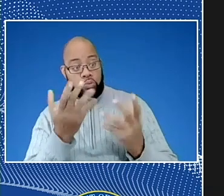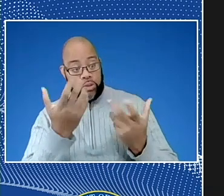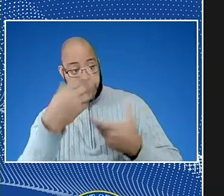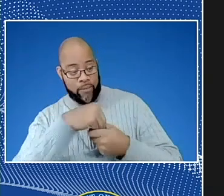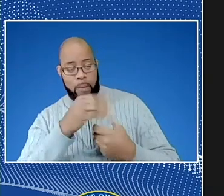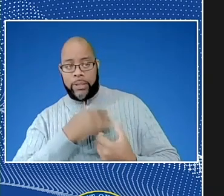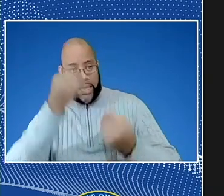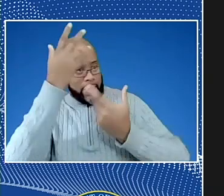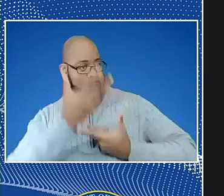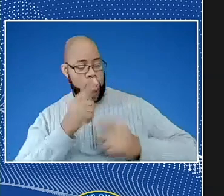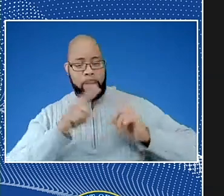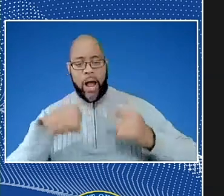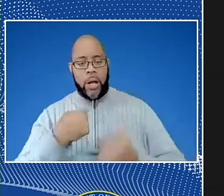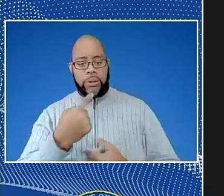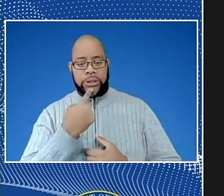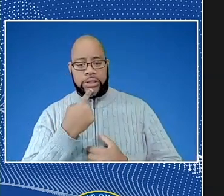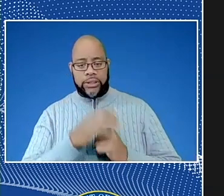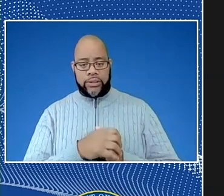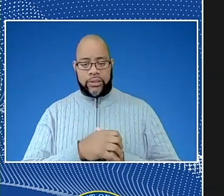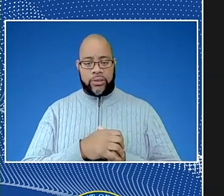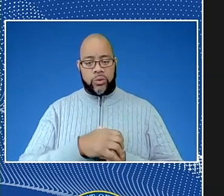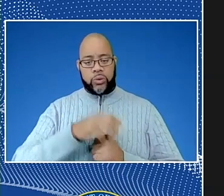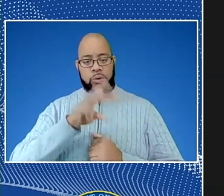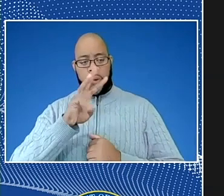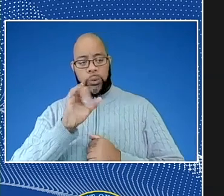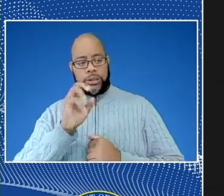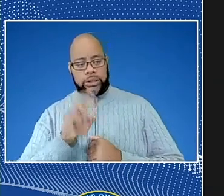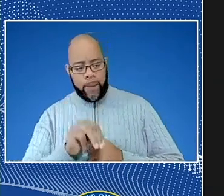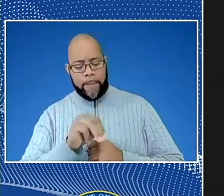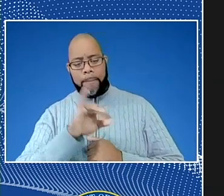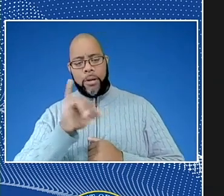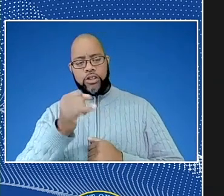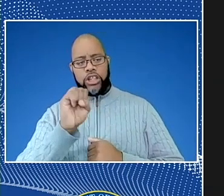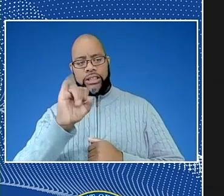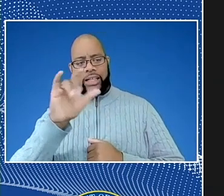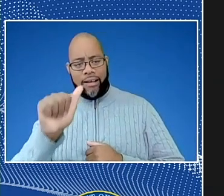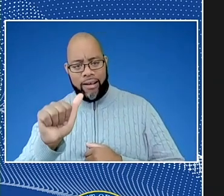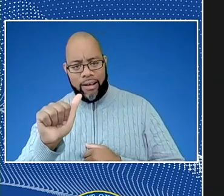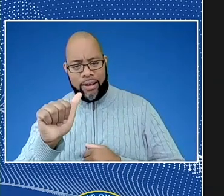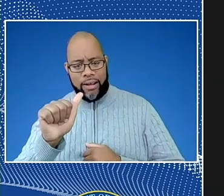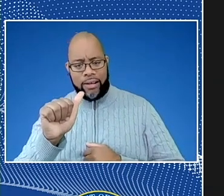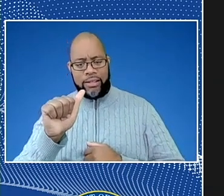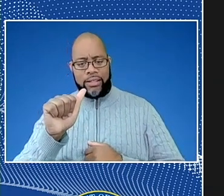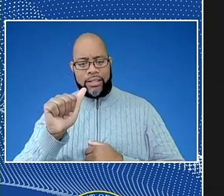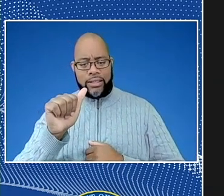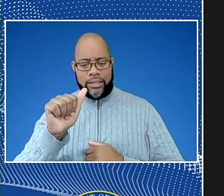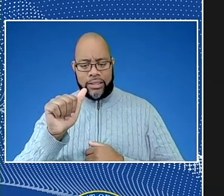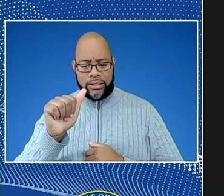But I will say Wisdom, and Jessica as the two. But if other folks would like to